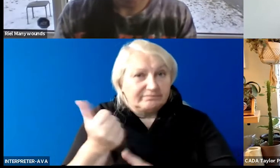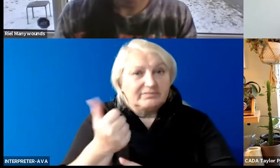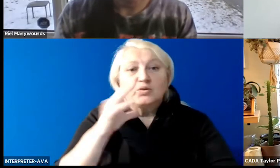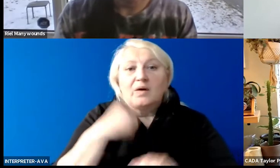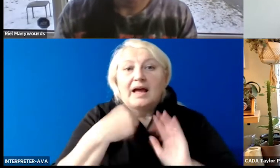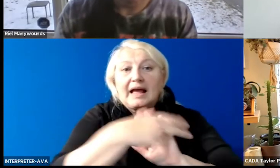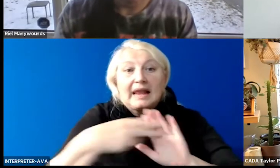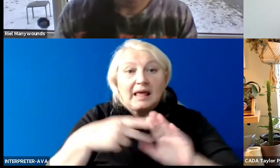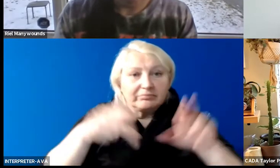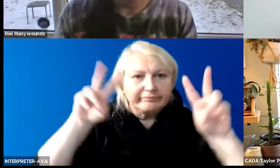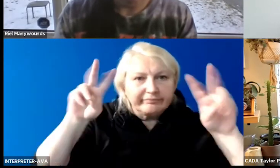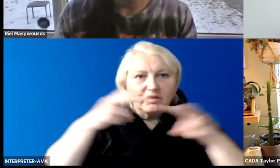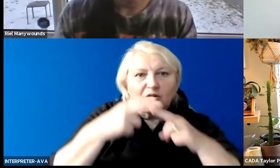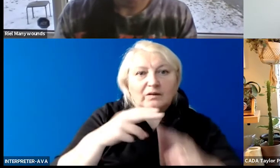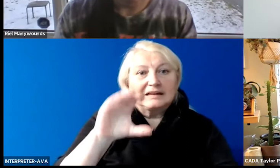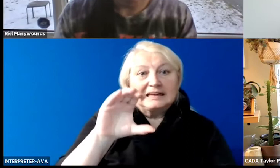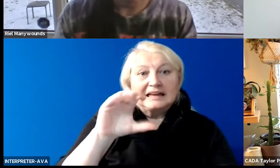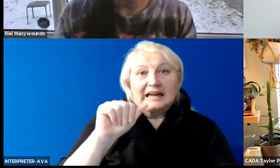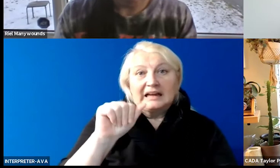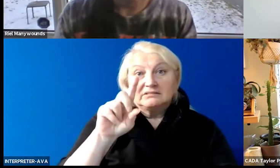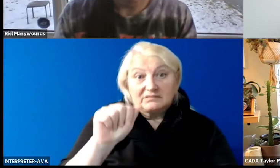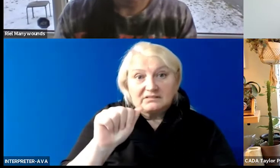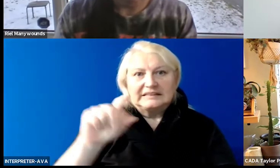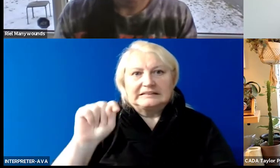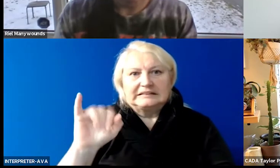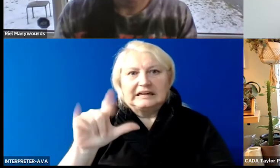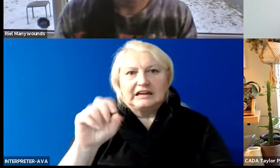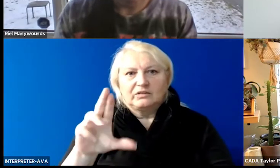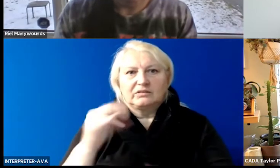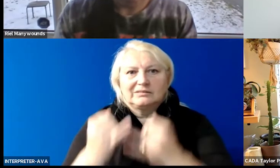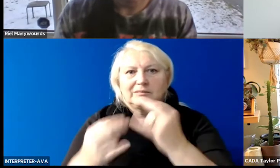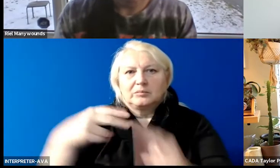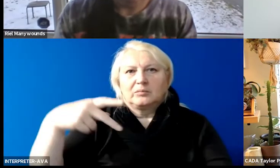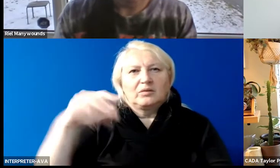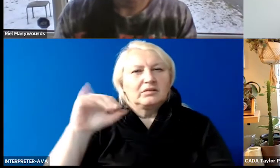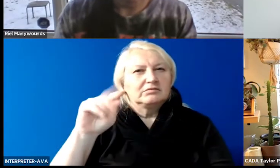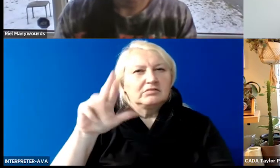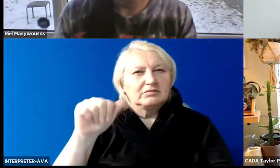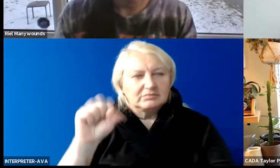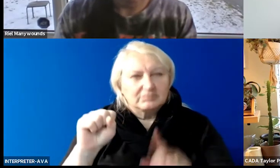(Active Bystander), so you can search me in the chat or in the participant's area. And